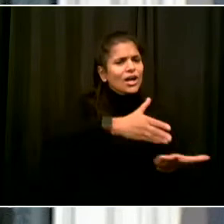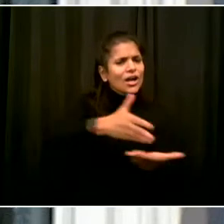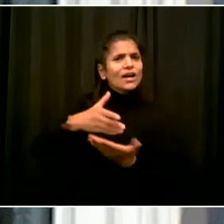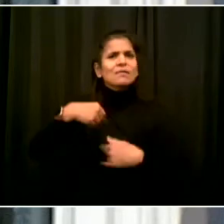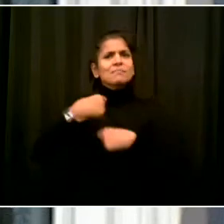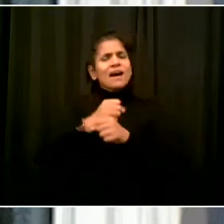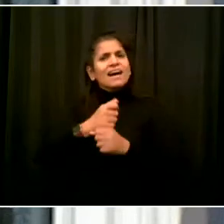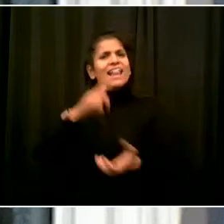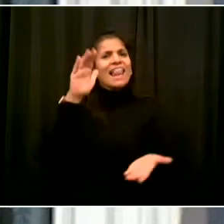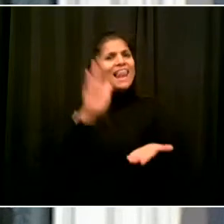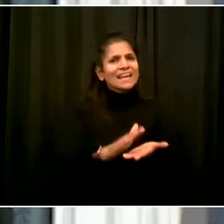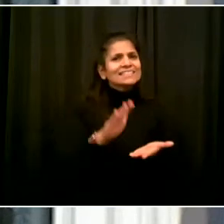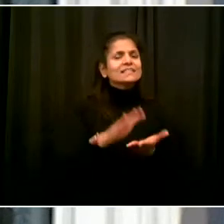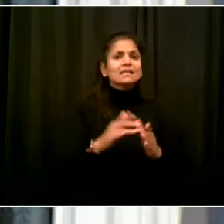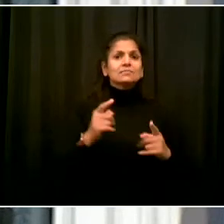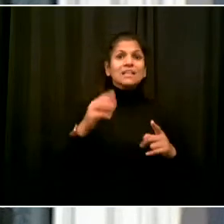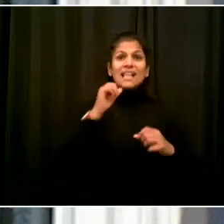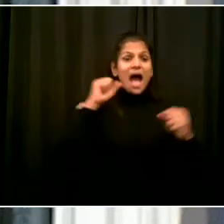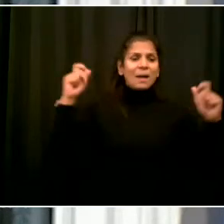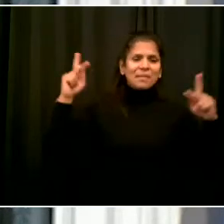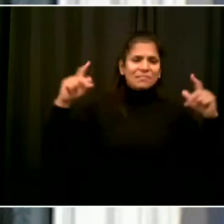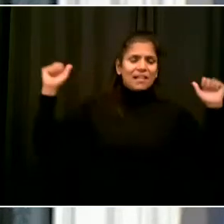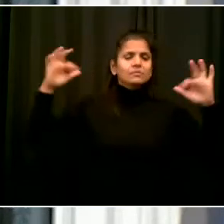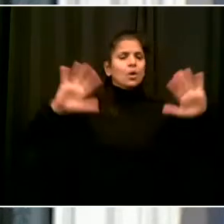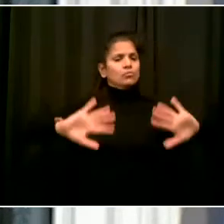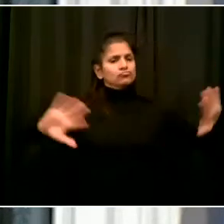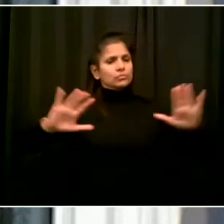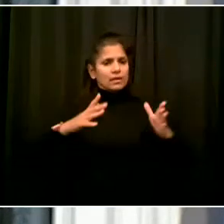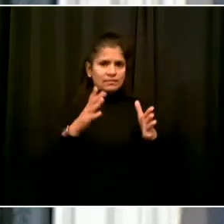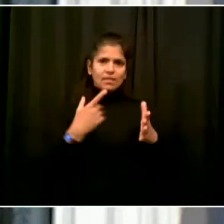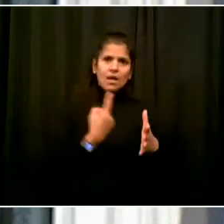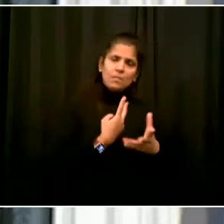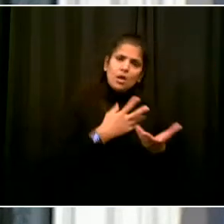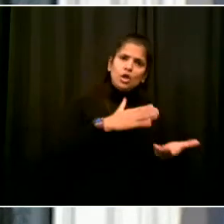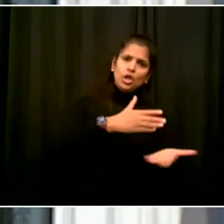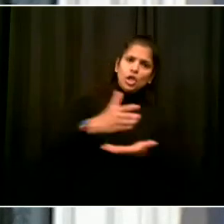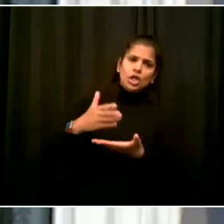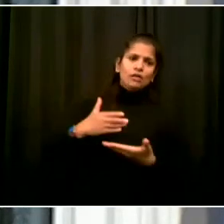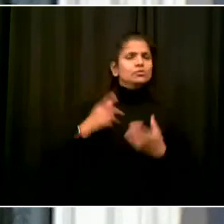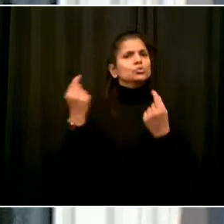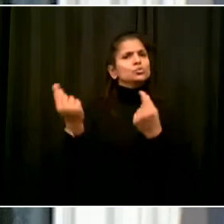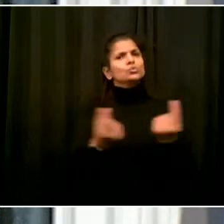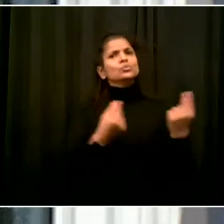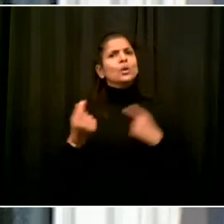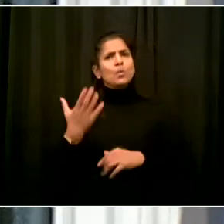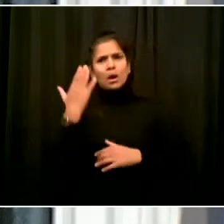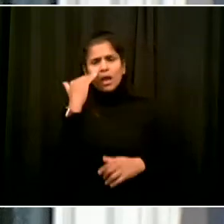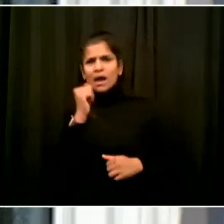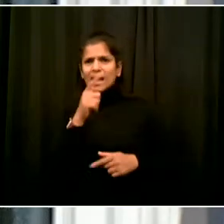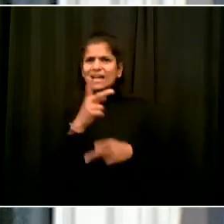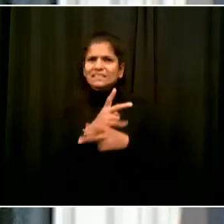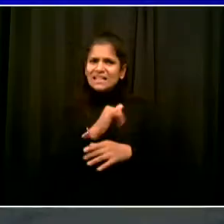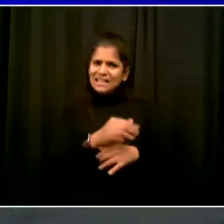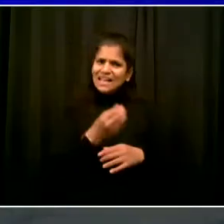CREIPE EVEN IF YOU'RE DOING IT IN KITCHENS IN DIFFERENT STATES. FORORLL A OF THESE ACTIVITIES, PLEASE REMEMBER